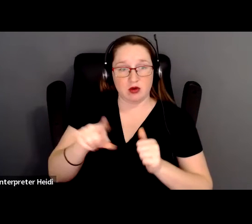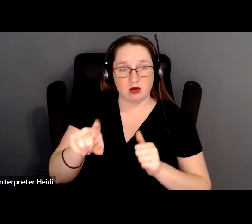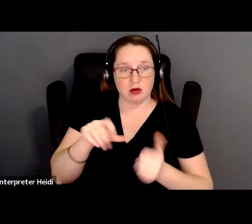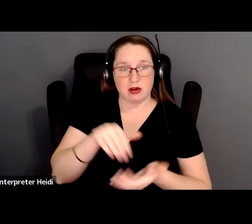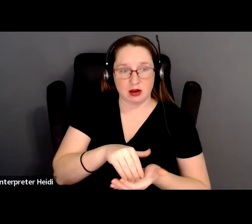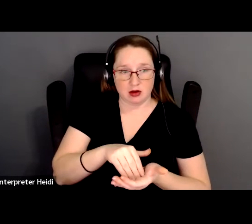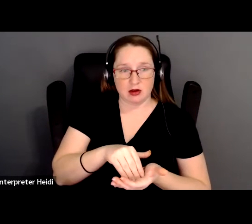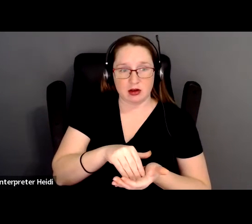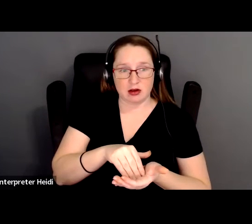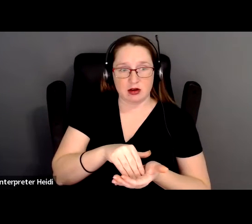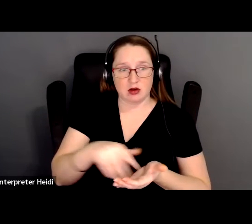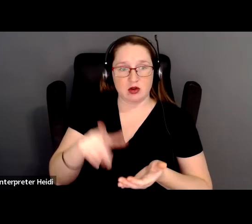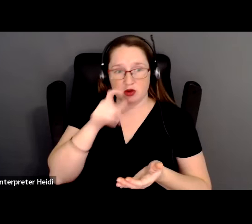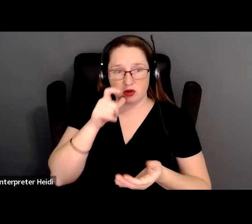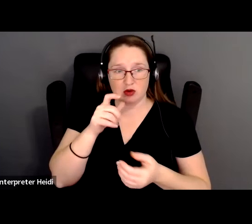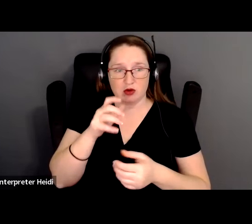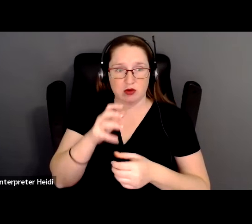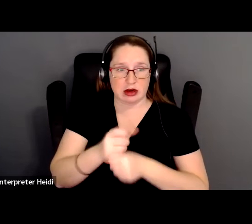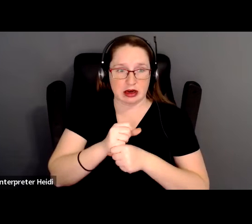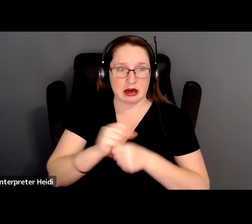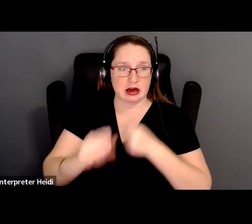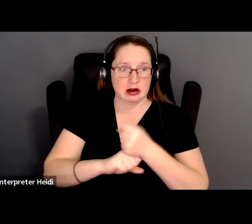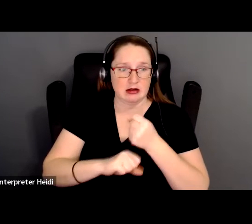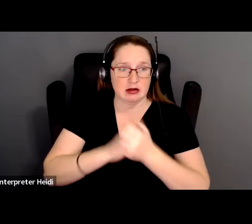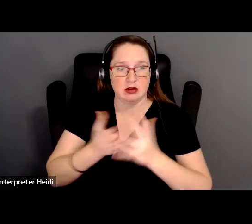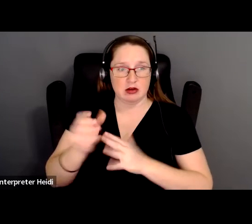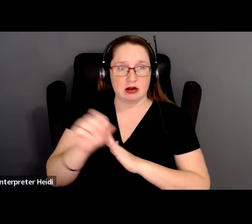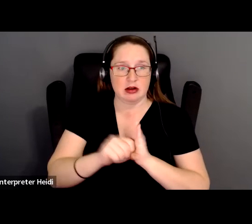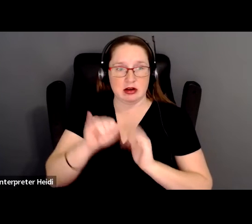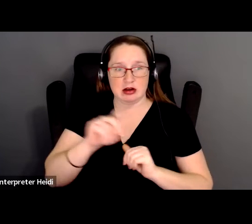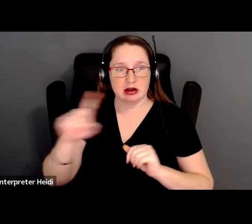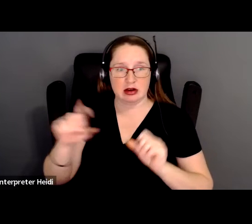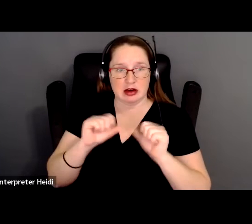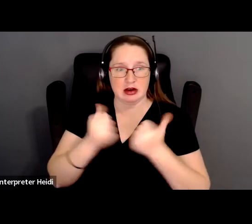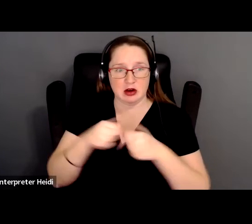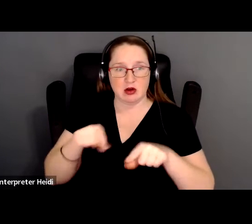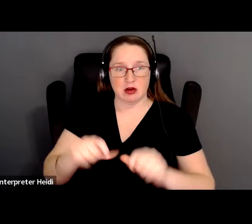who are getting supports through State Idd agencies, while living in an Icf.